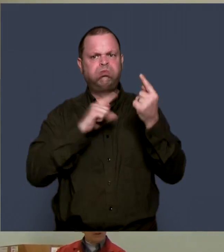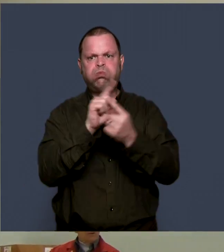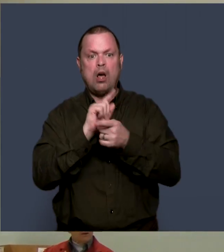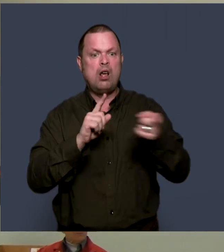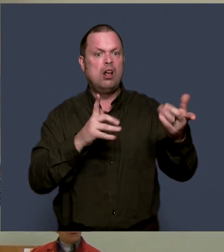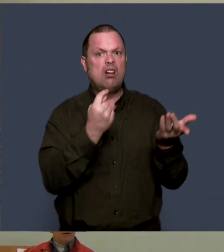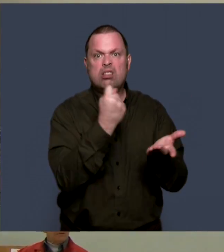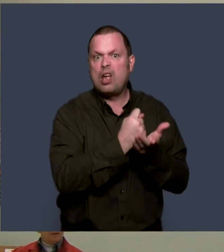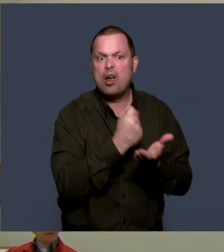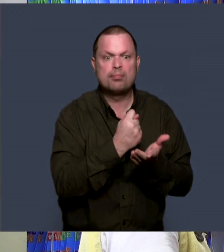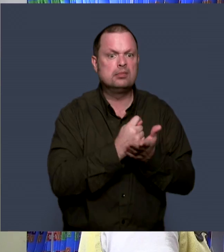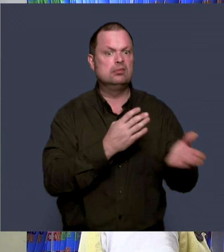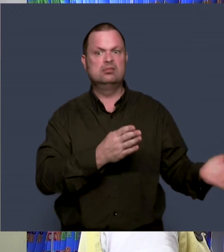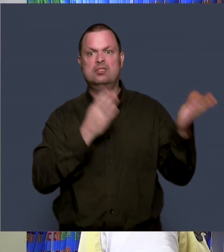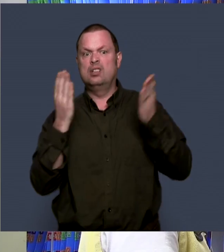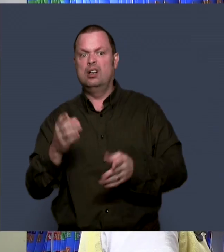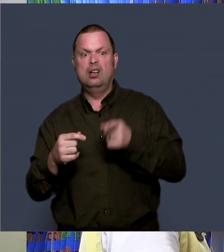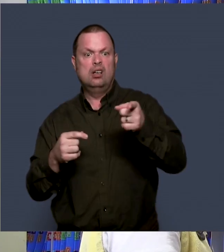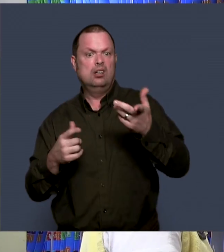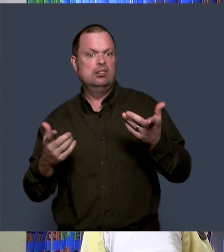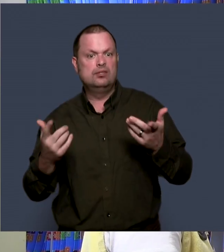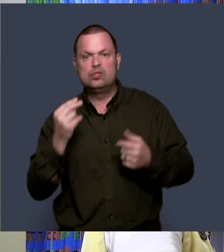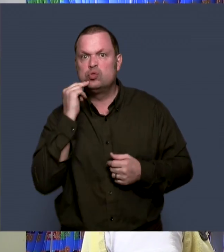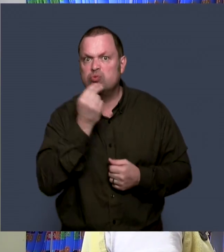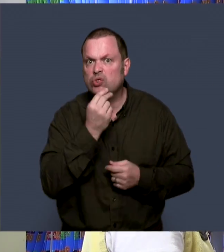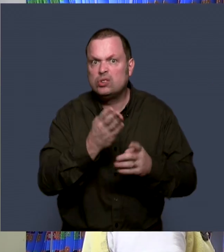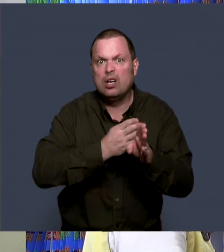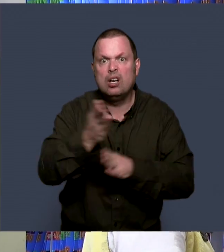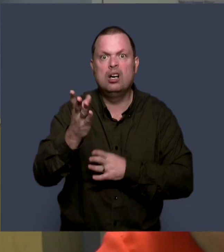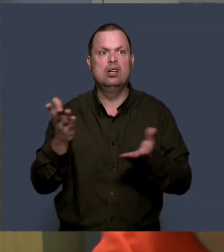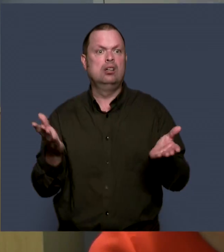From a physiotherapist, to people who specialize in nutrition,